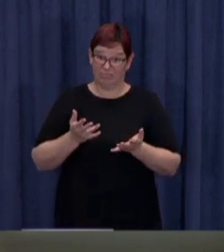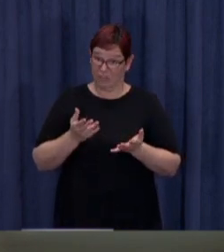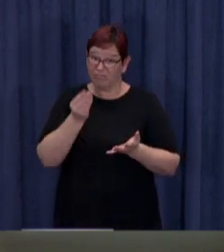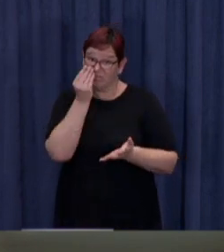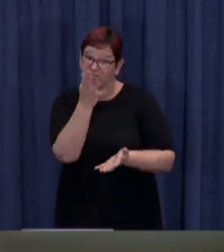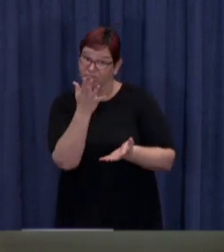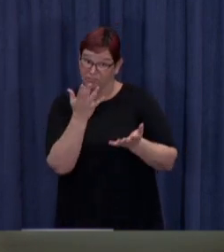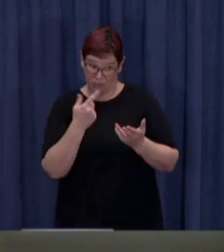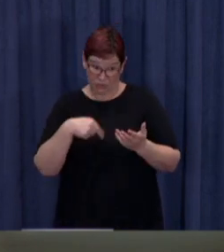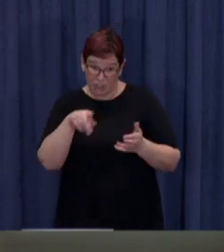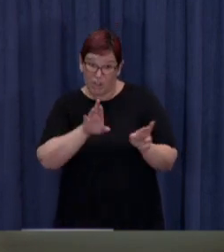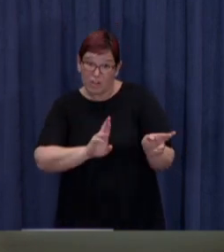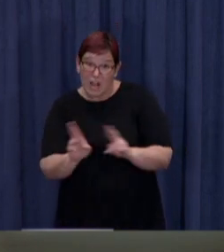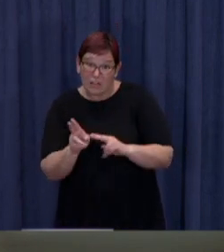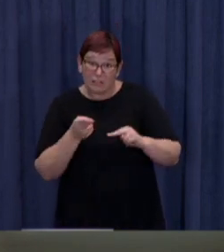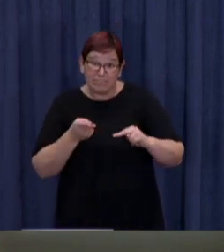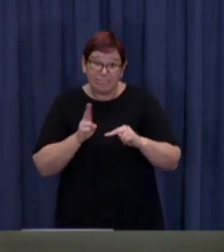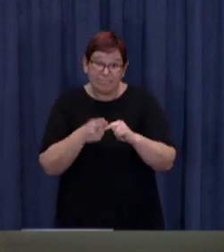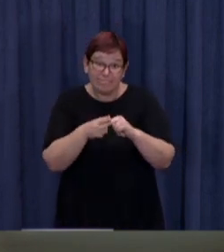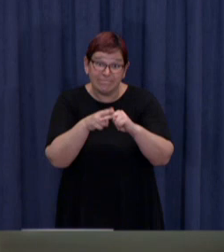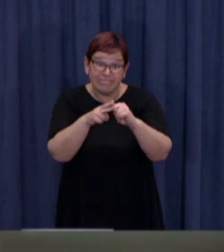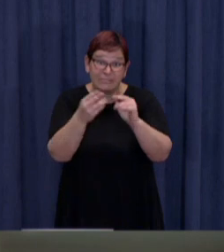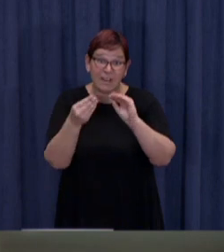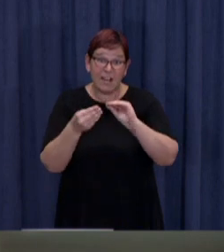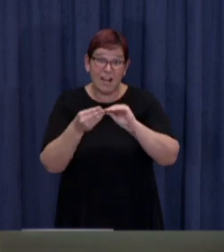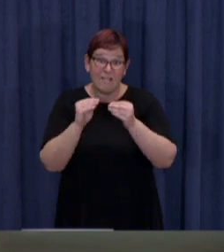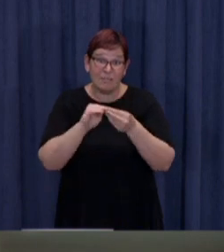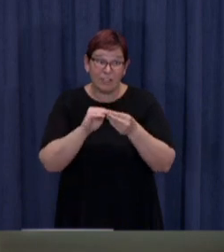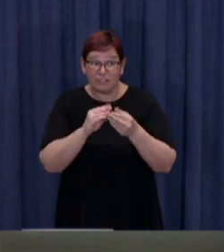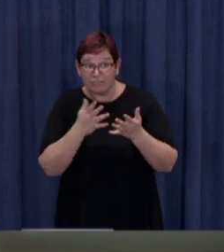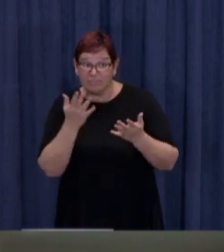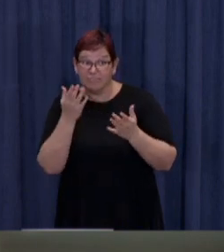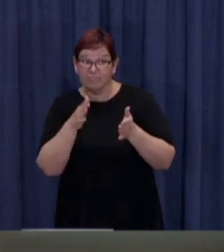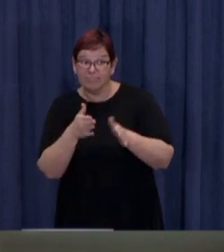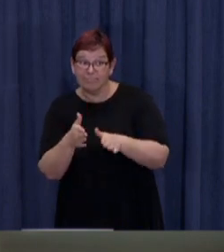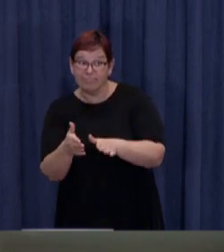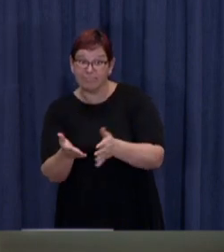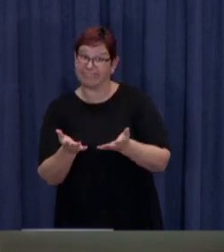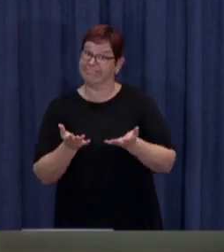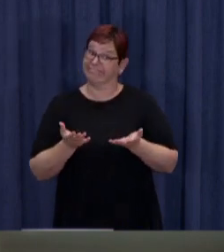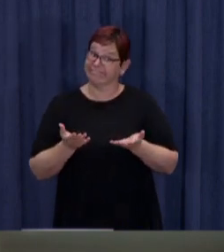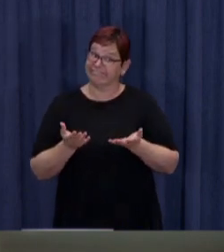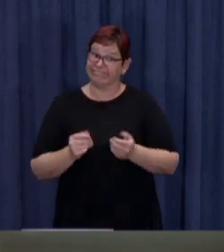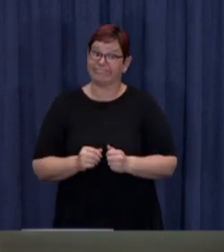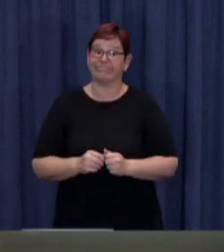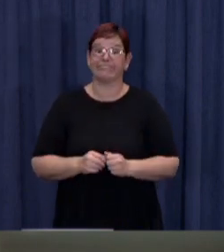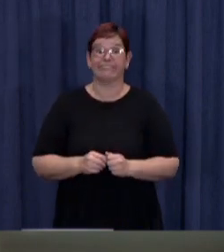was a turning point there been a number of turning points as we saw the numbers change and so on but I think it was a turning point and it led to some very